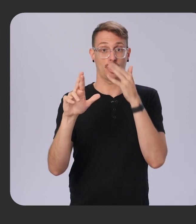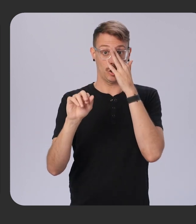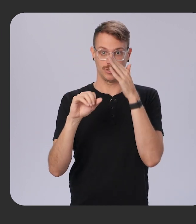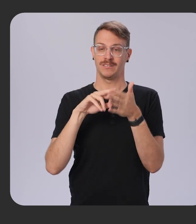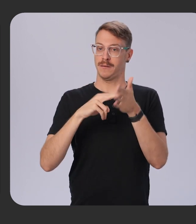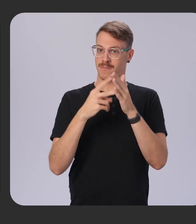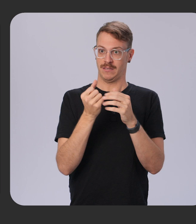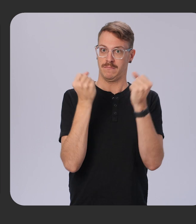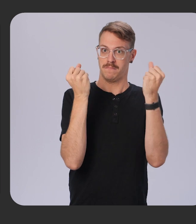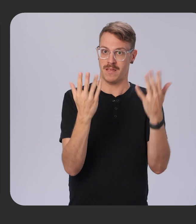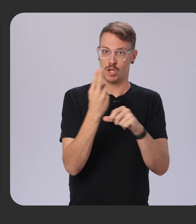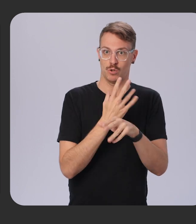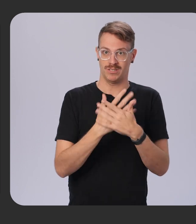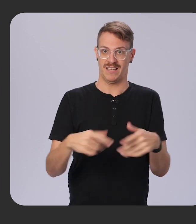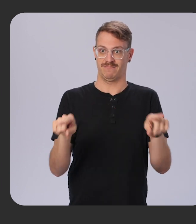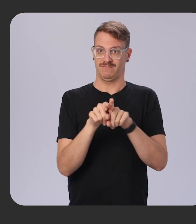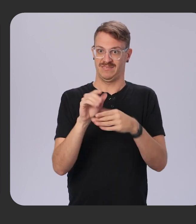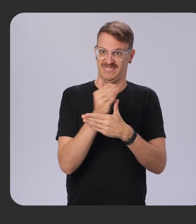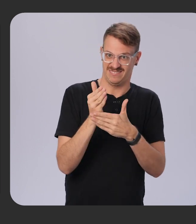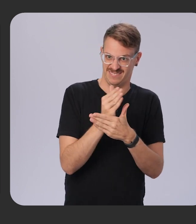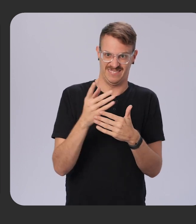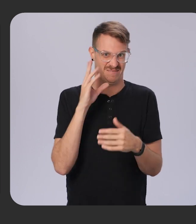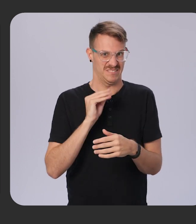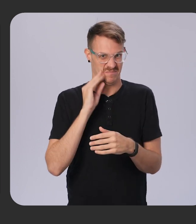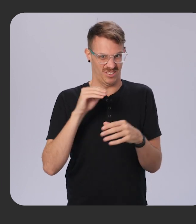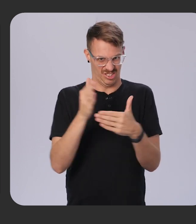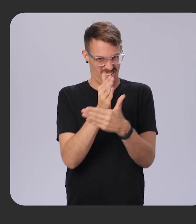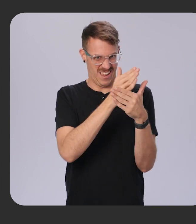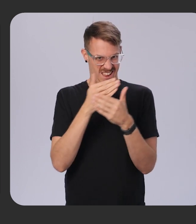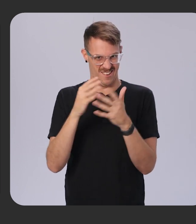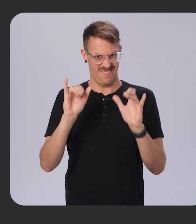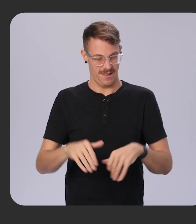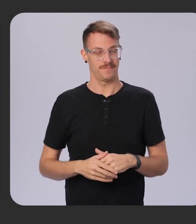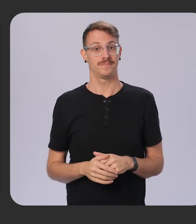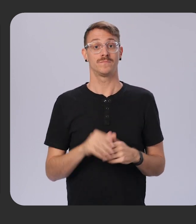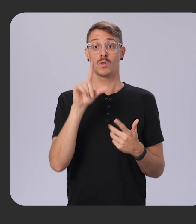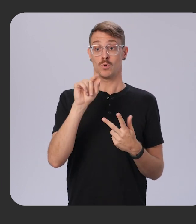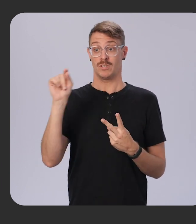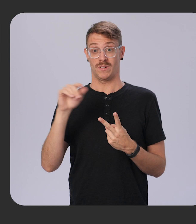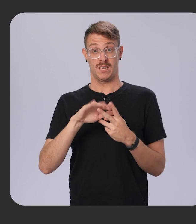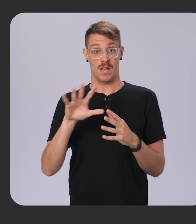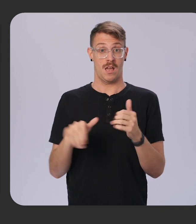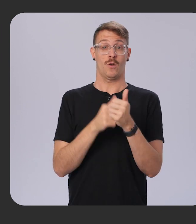a single AR experience. In 2020, we followed up with persistent Cloud Anchors, which